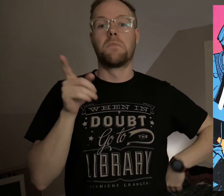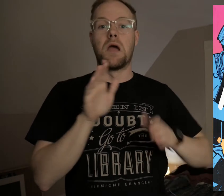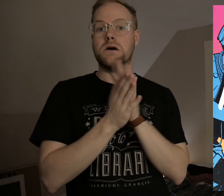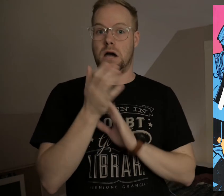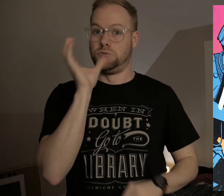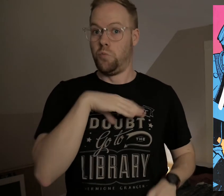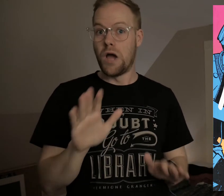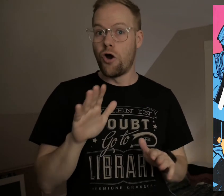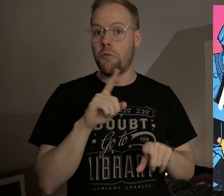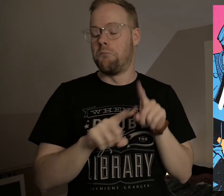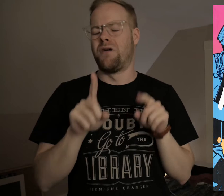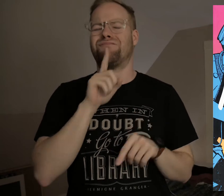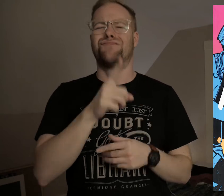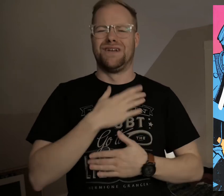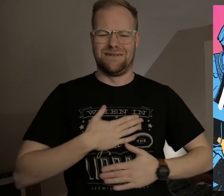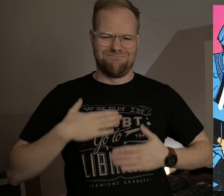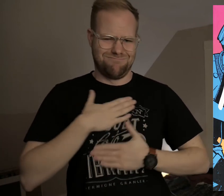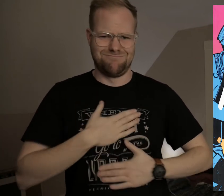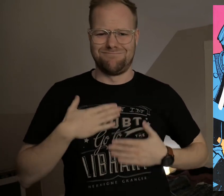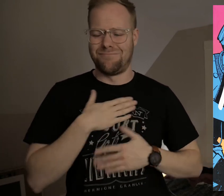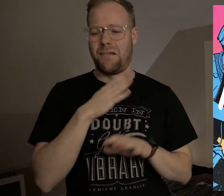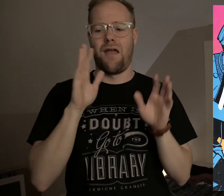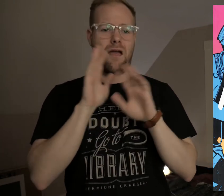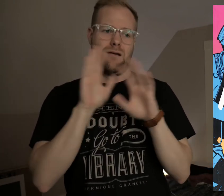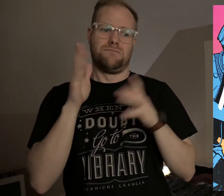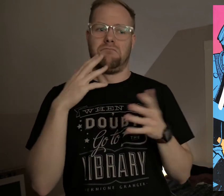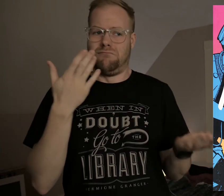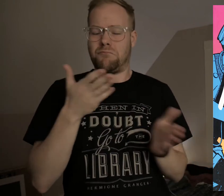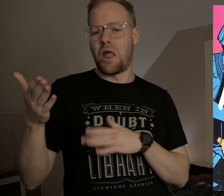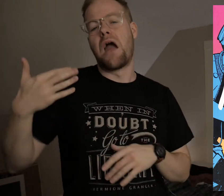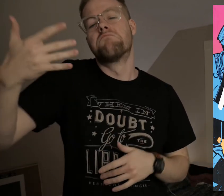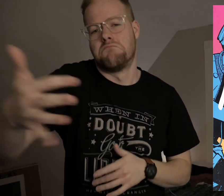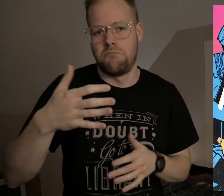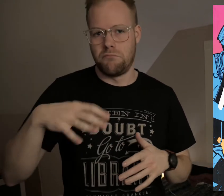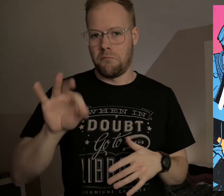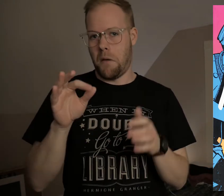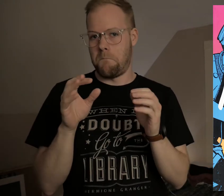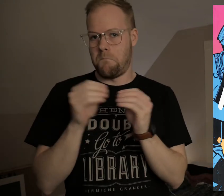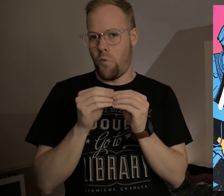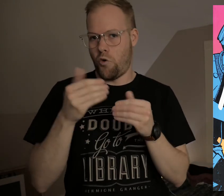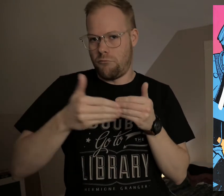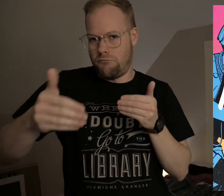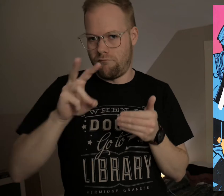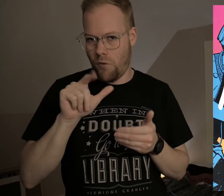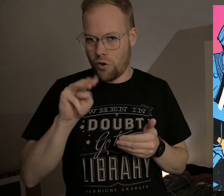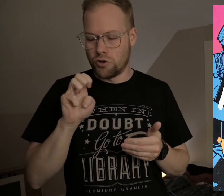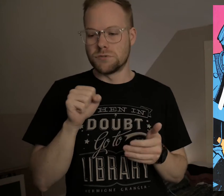It does get weird, but I really enjoyed it, and plan on eventually picking up the next volumes.